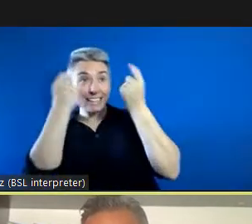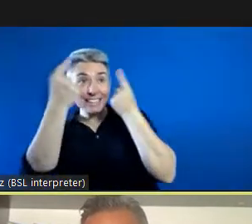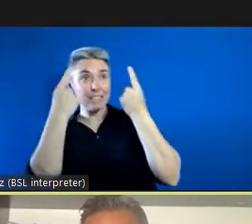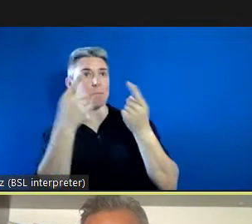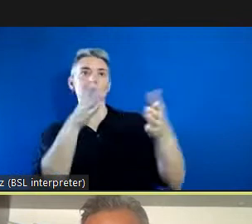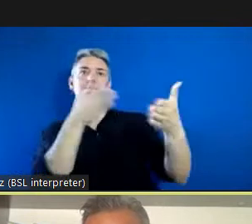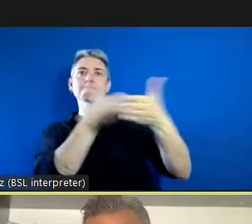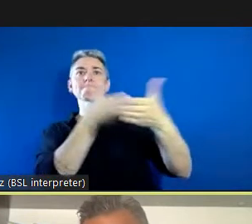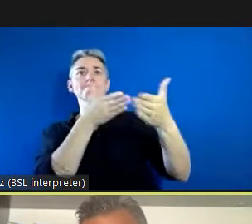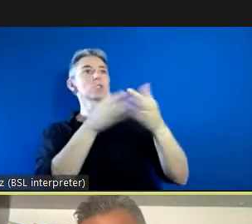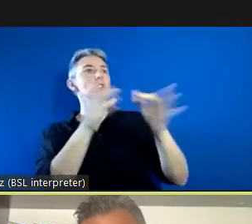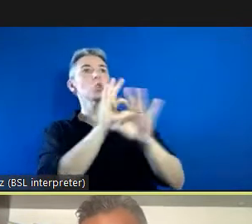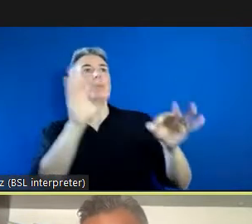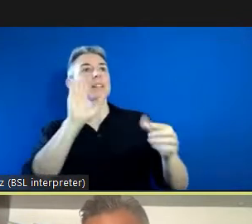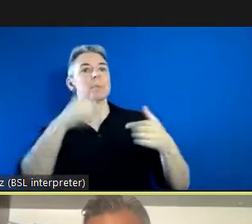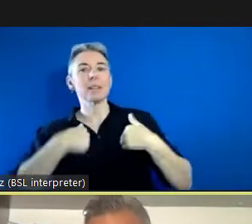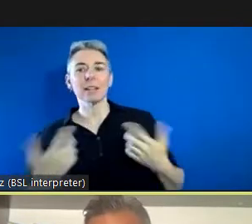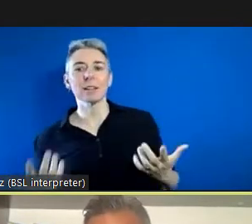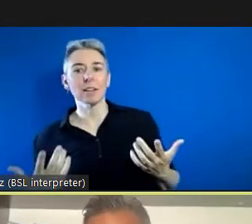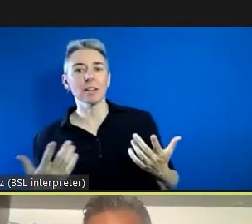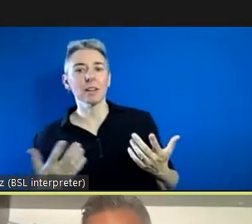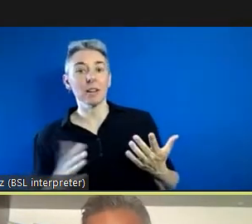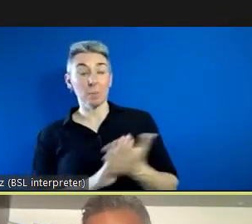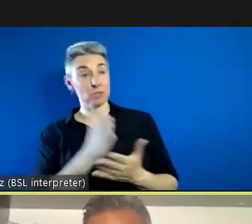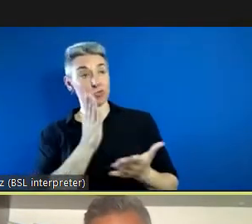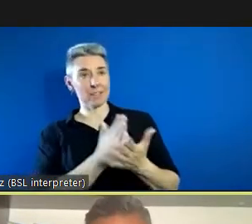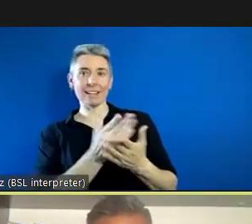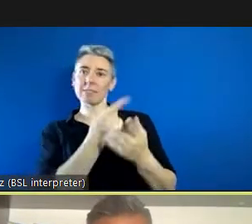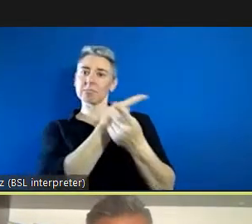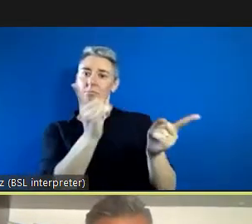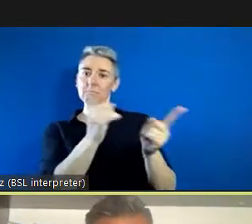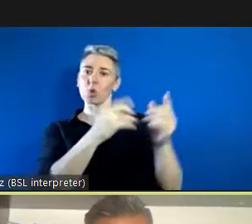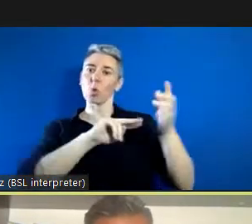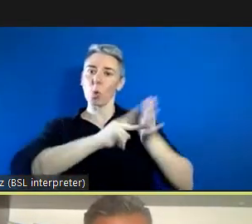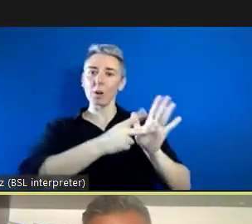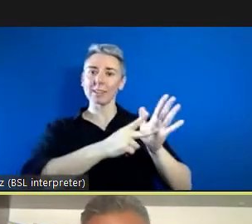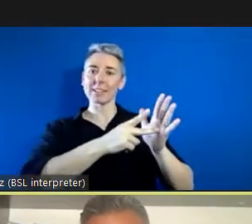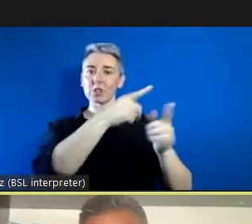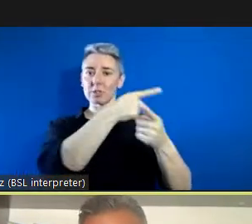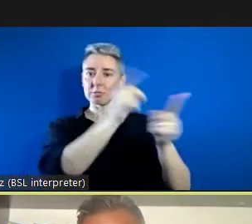that is really how I feel about it personally, it automates depending on the sort of mental health